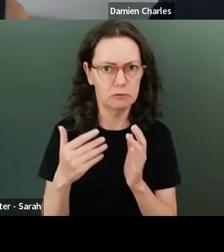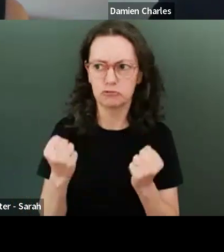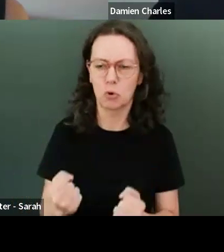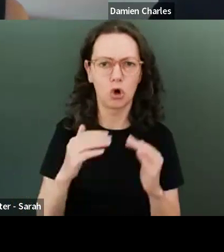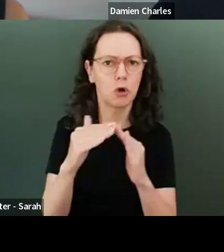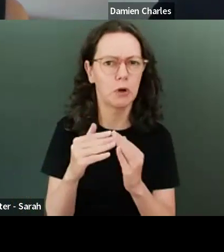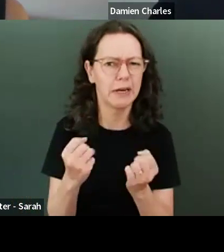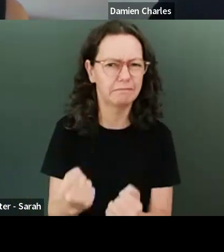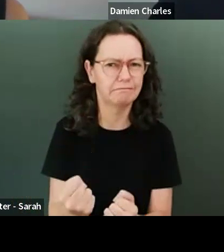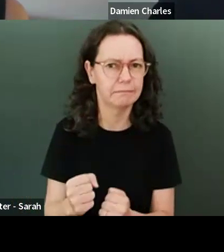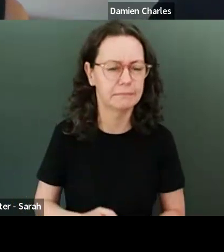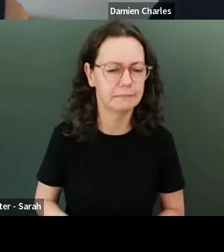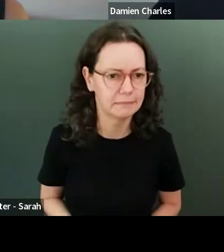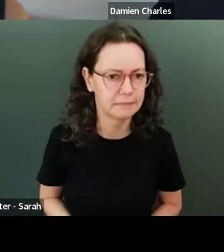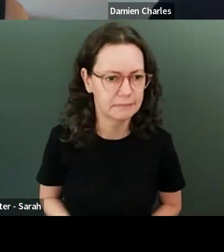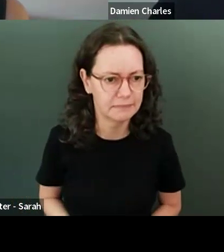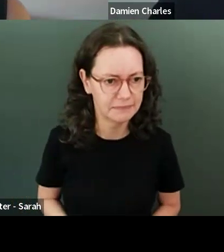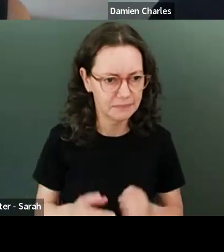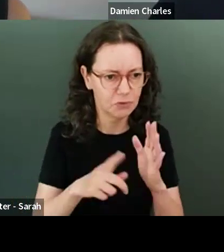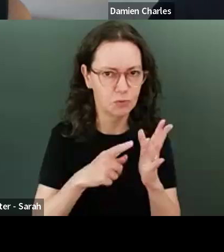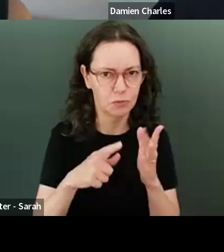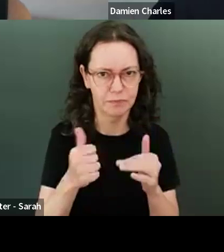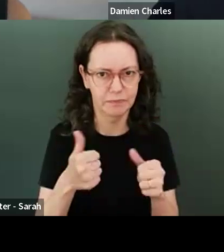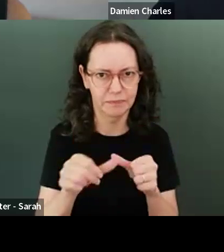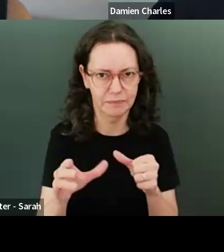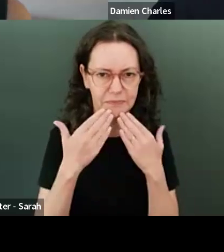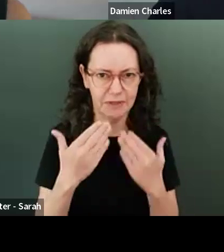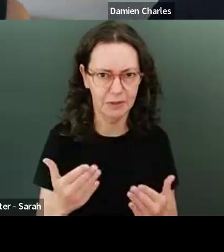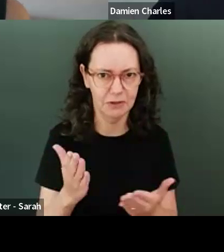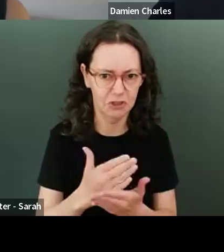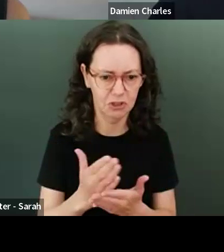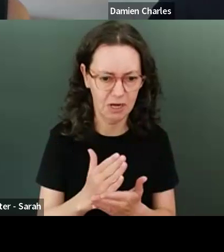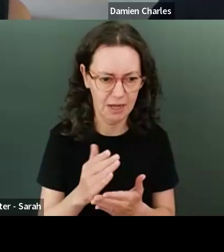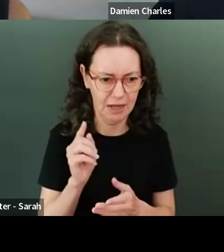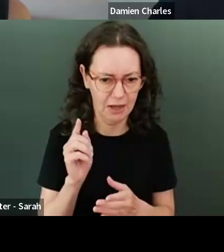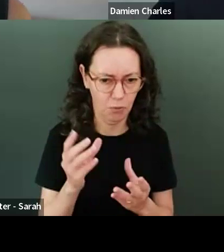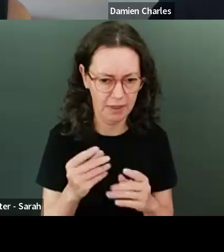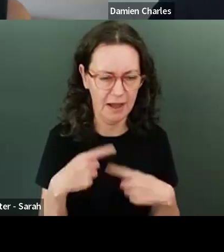Focused. Fantastic, thank you so much for sharing